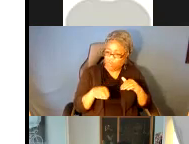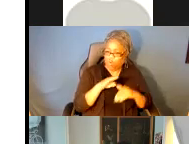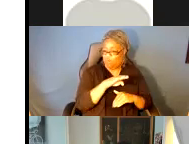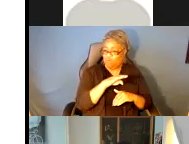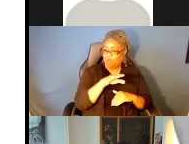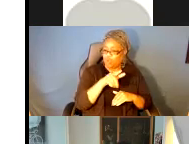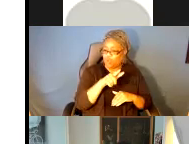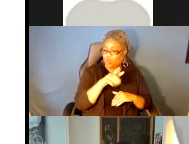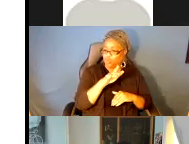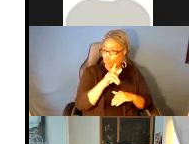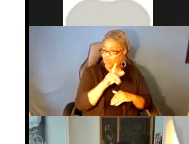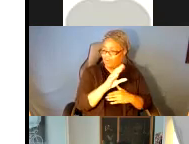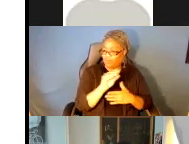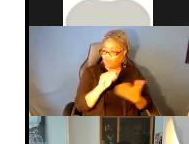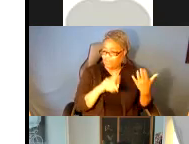I guess that's related to capital purchases.